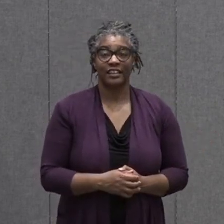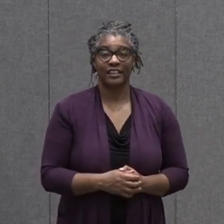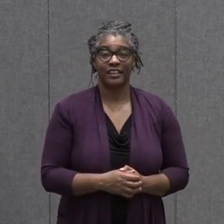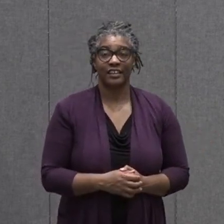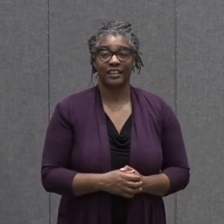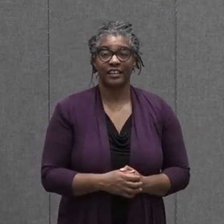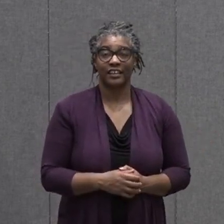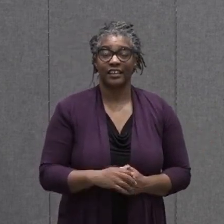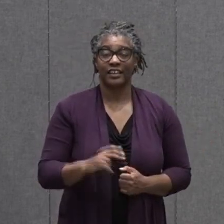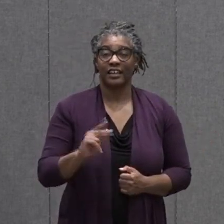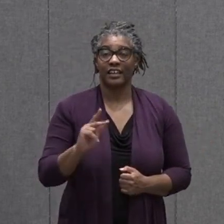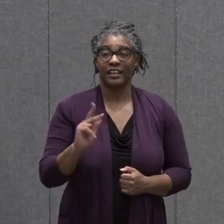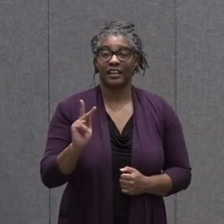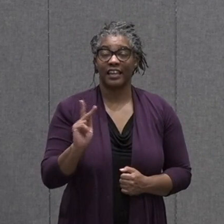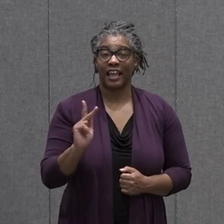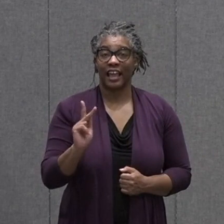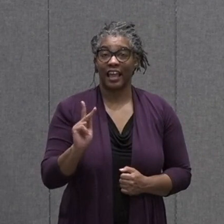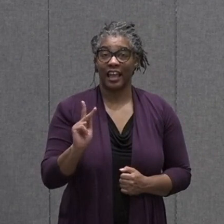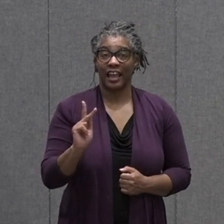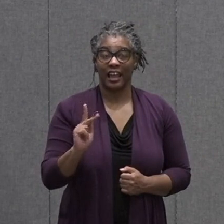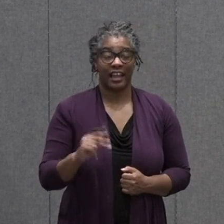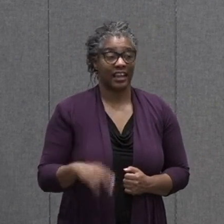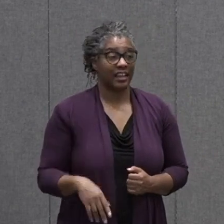k, and ends with our magic e.